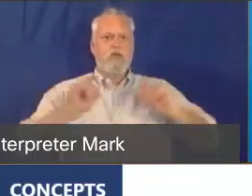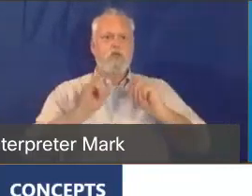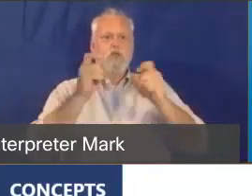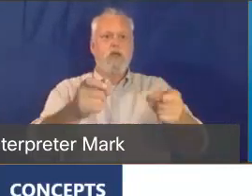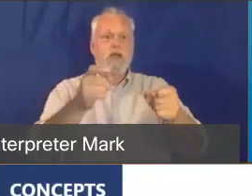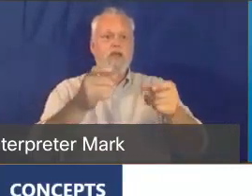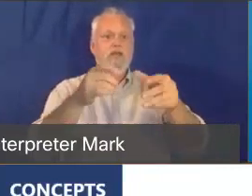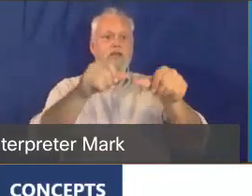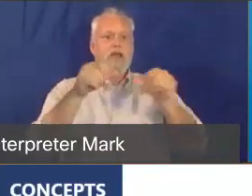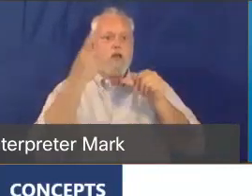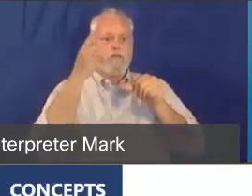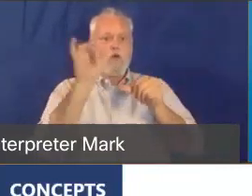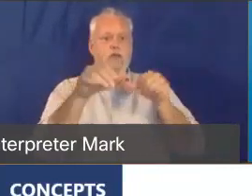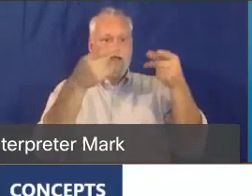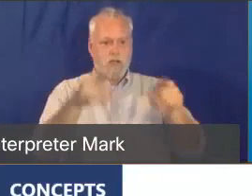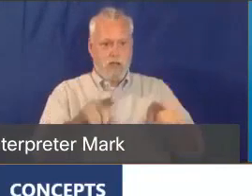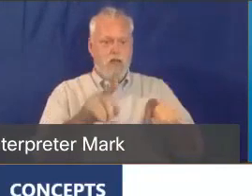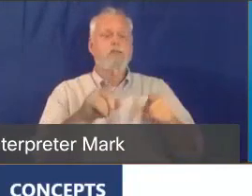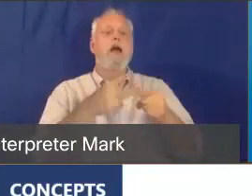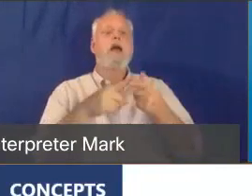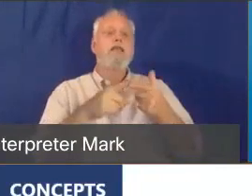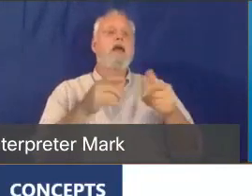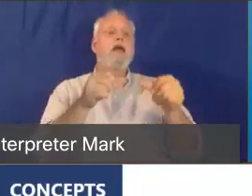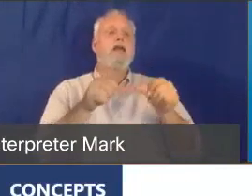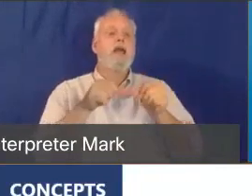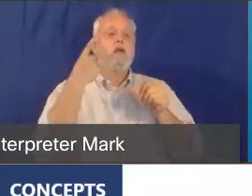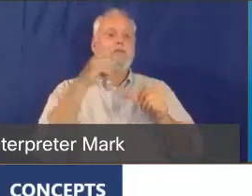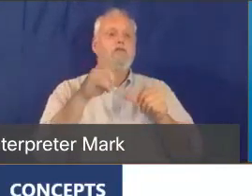And then we also need to have room for the cycle track itself. So how do we achieve.